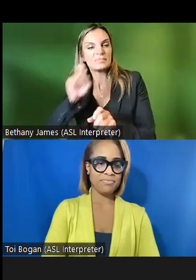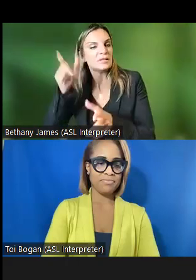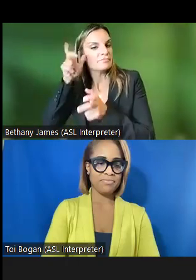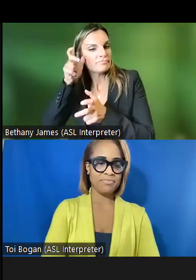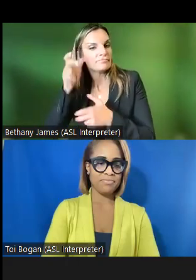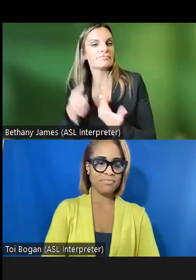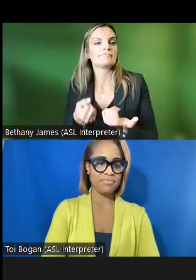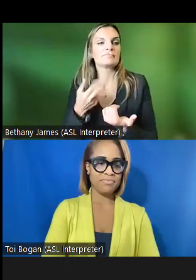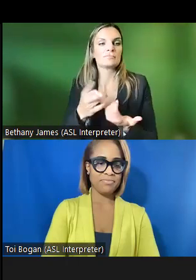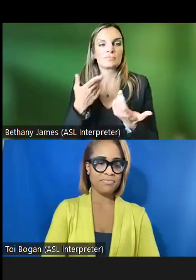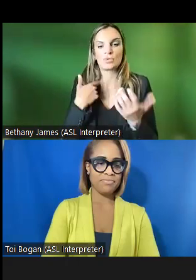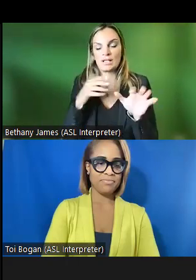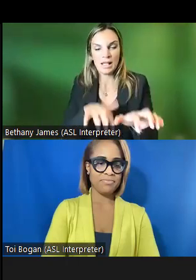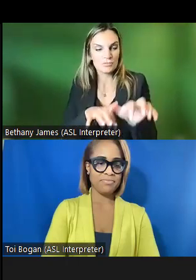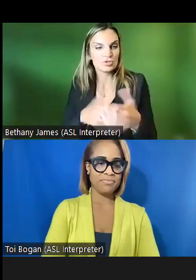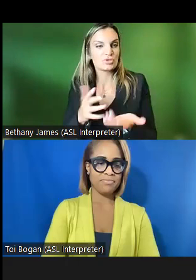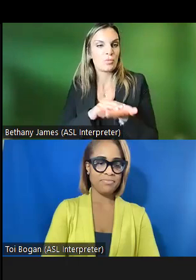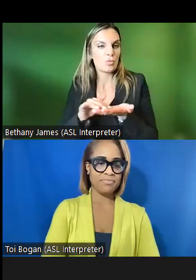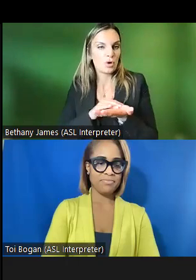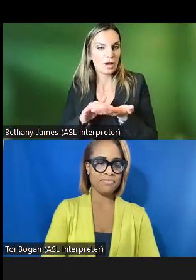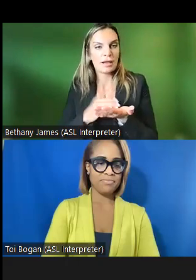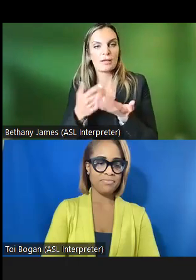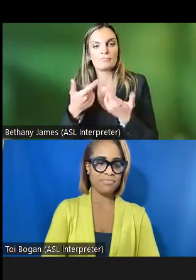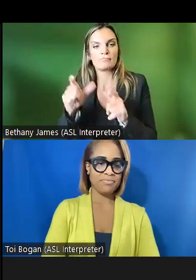Sometimes providing oral instructions. Qualified readers, and so on.